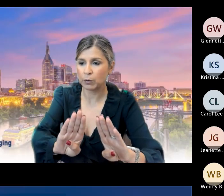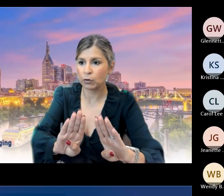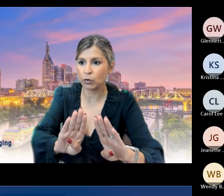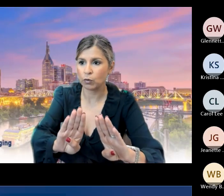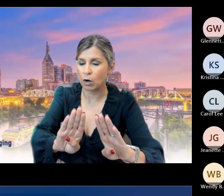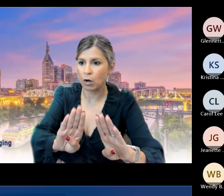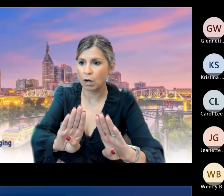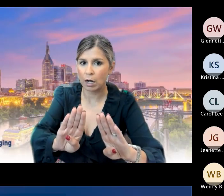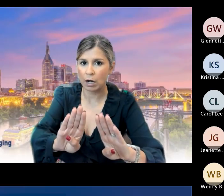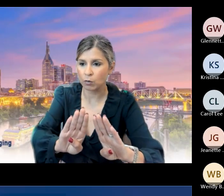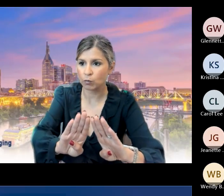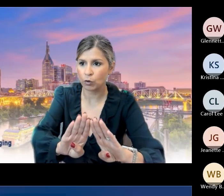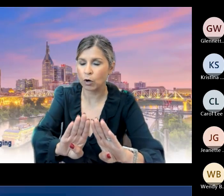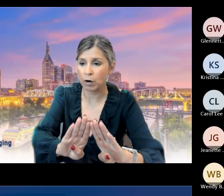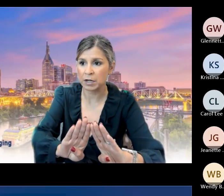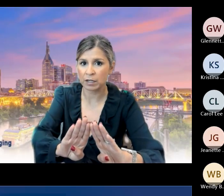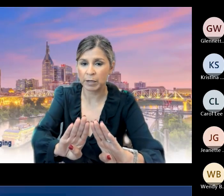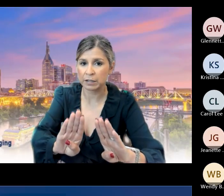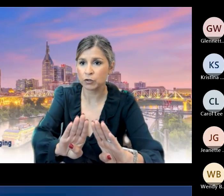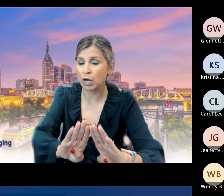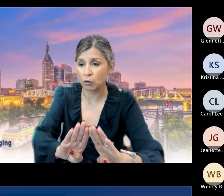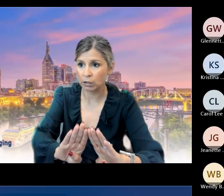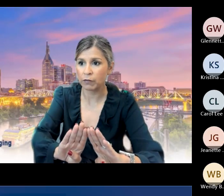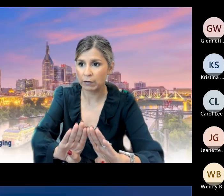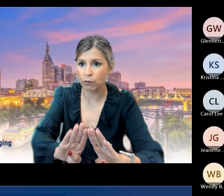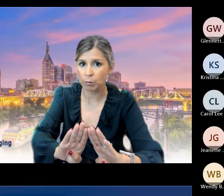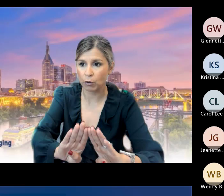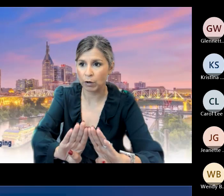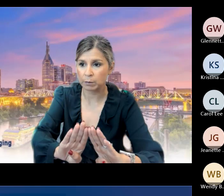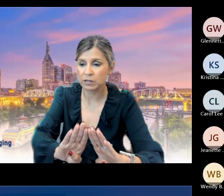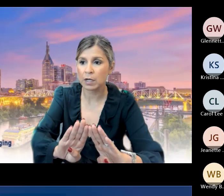who are undocumented do not qualify for our programs.